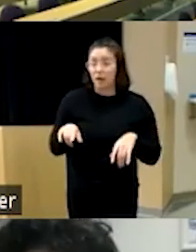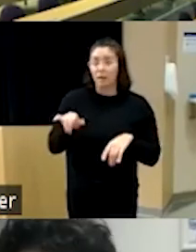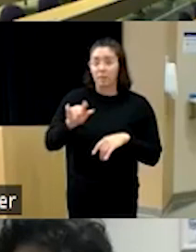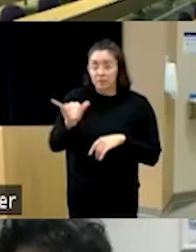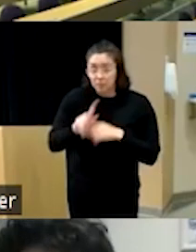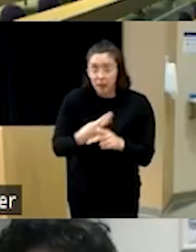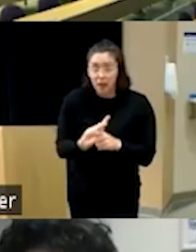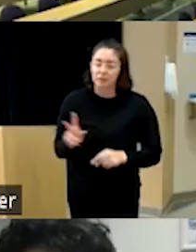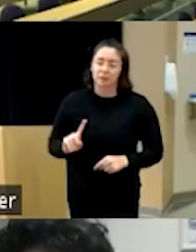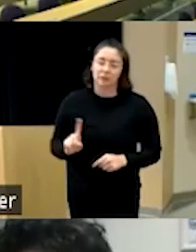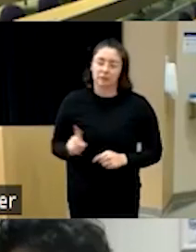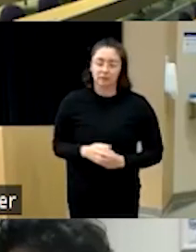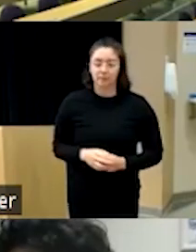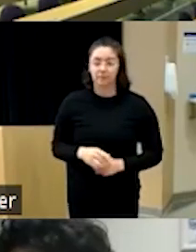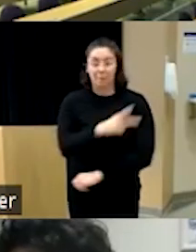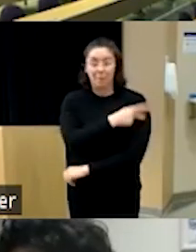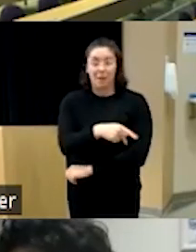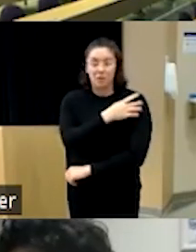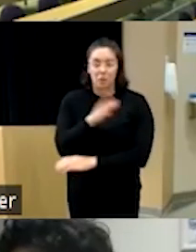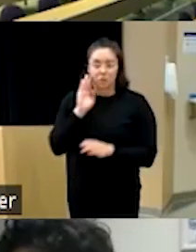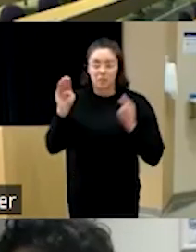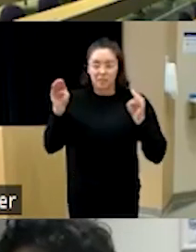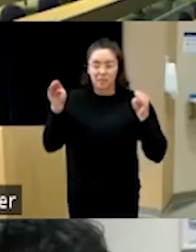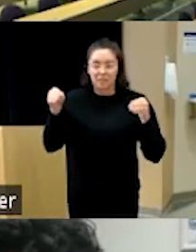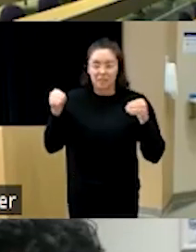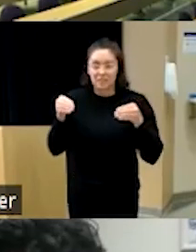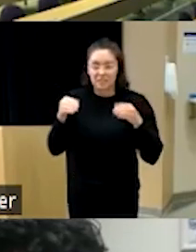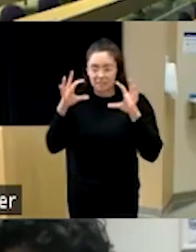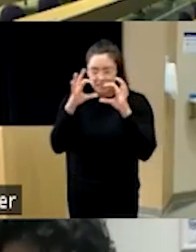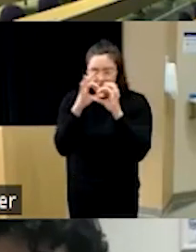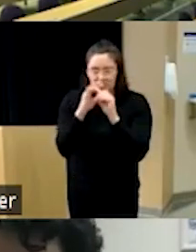and patients start to focus on this they will tell you well I have this small prolapse there